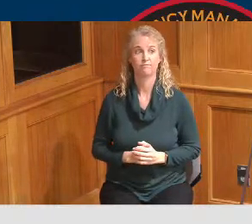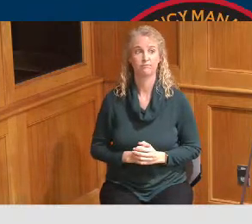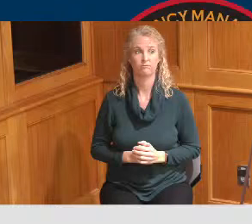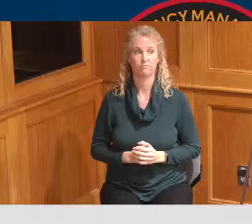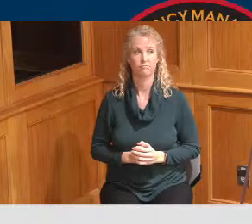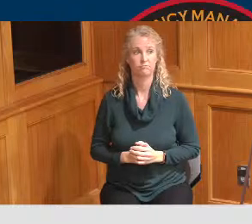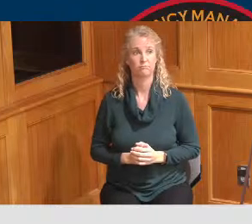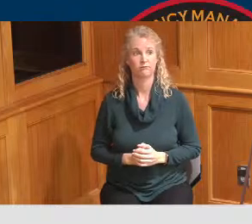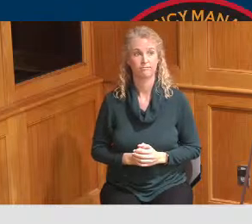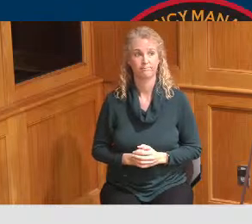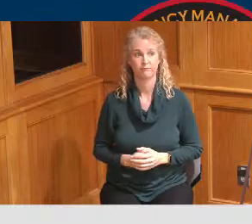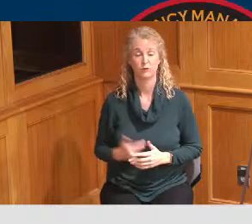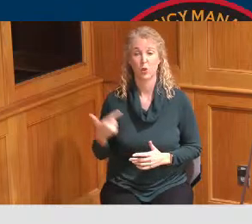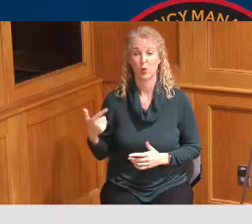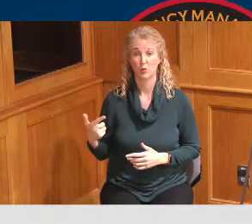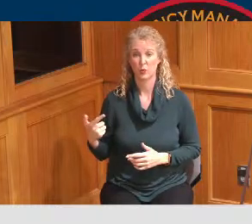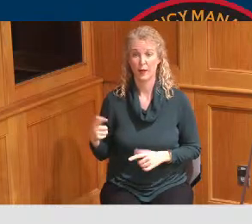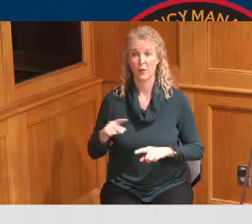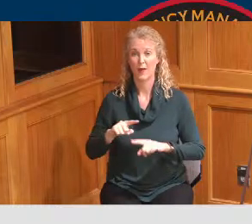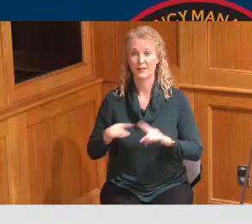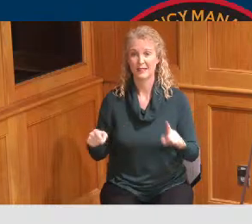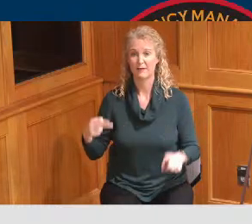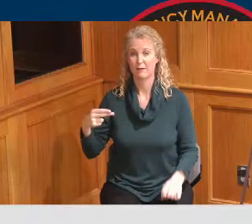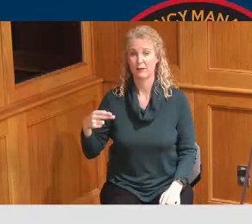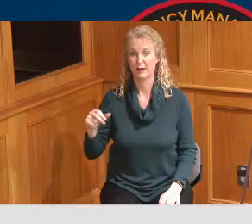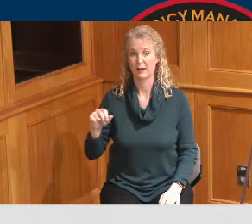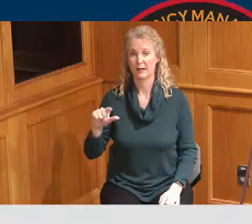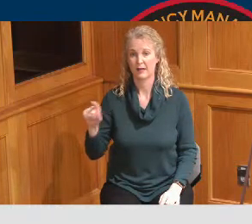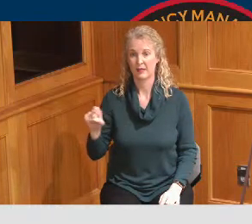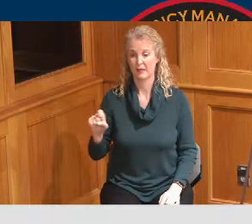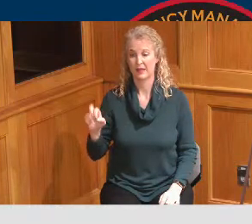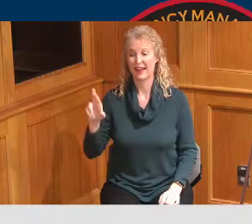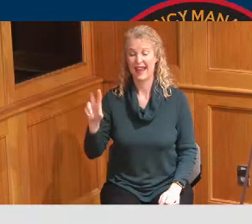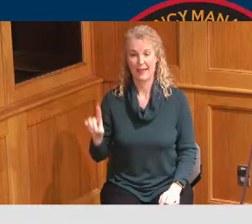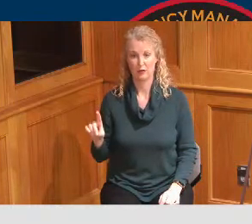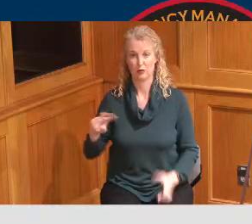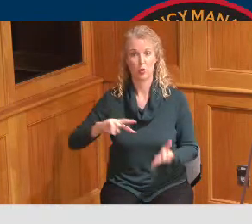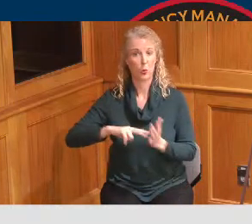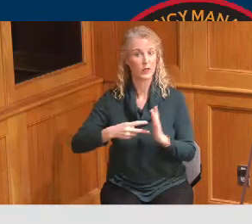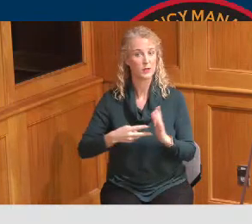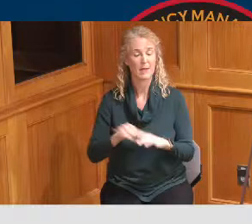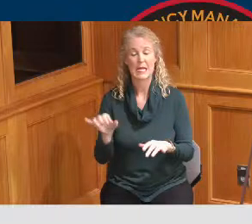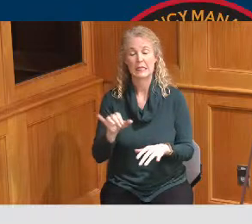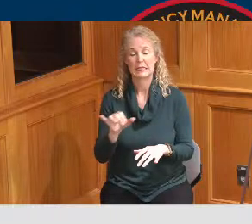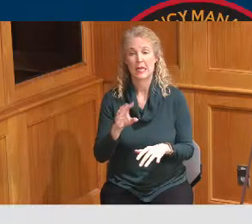of the 21 hazards we have in Hamilton County so that's everything from landslides to terrorism